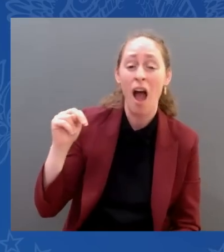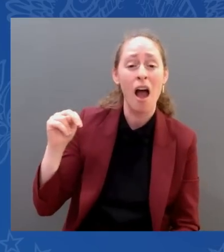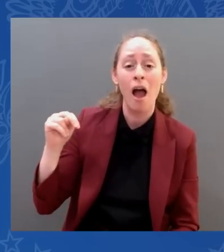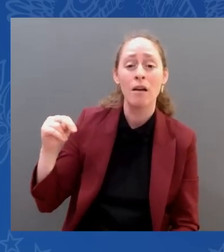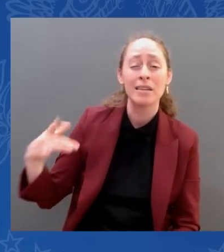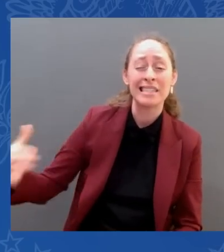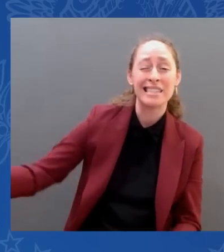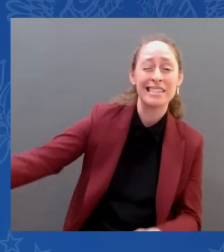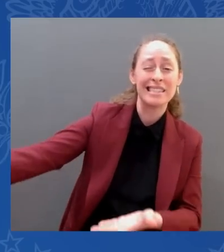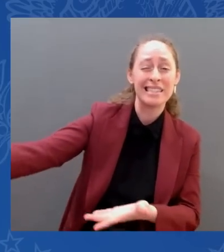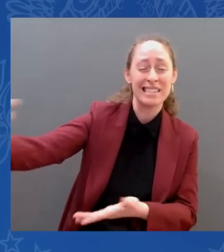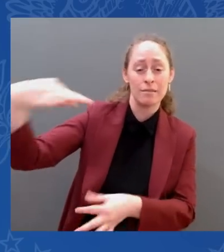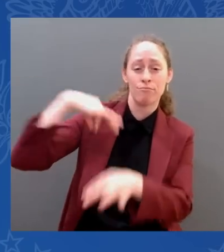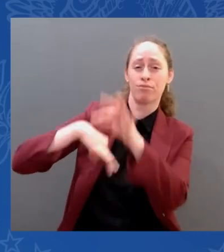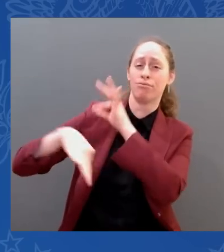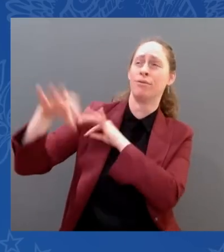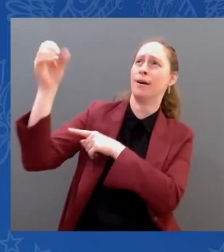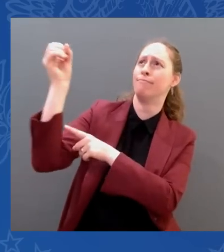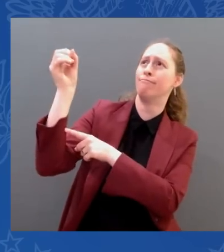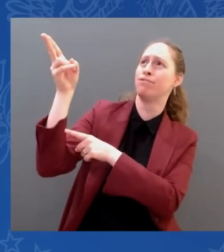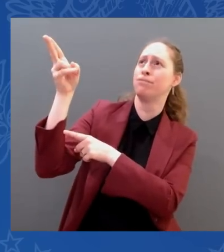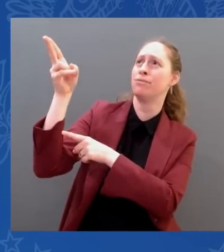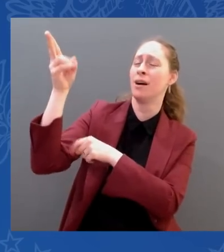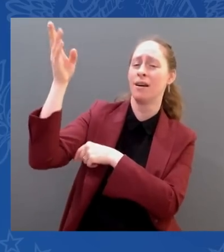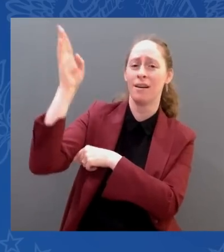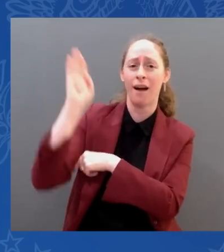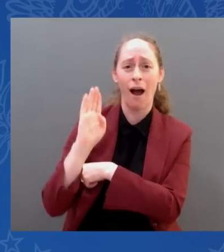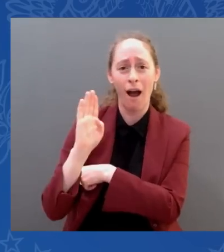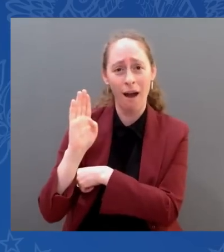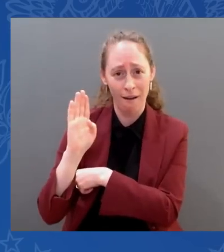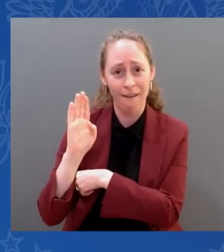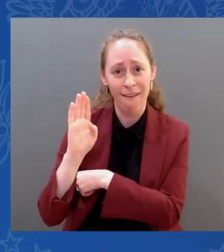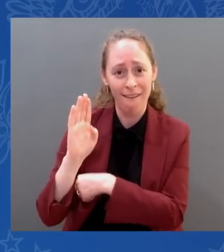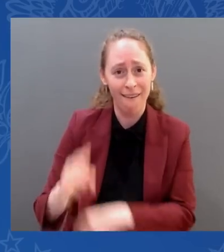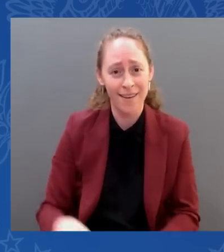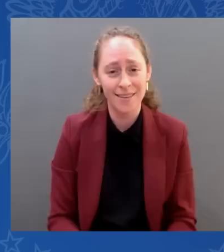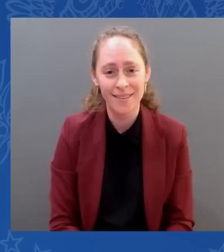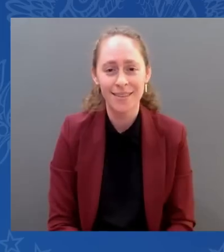And they're not -- by the way, one thing I want to say about the oil companies: They talk about how we have --